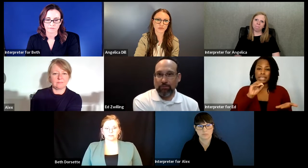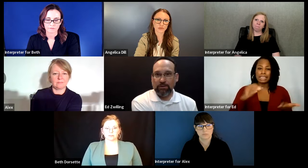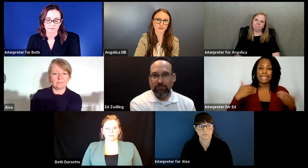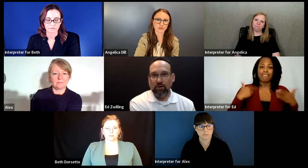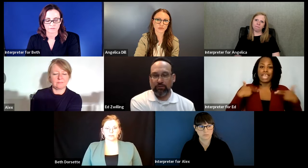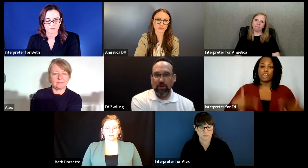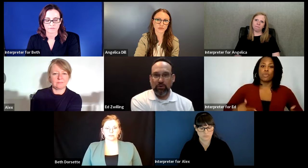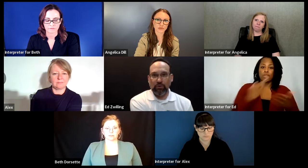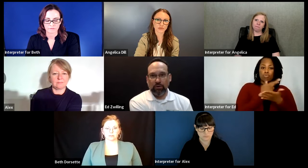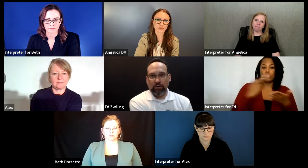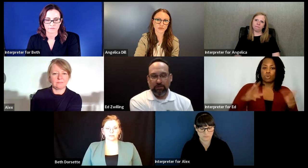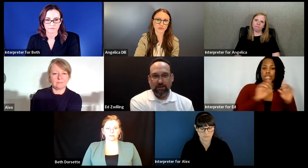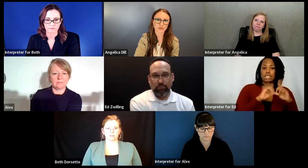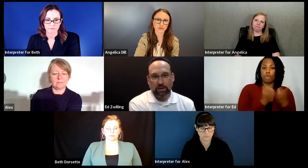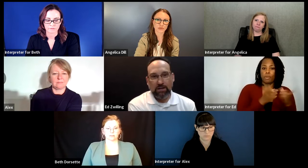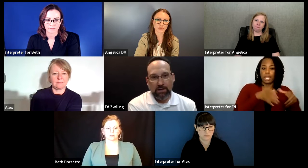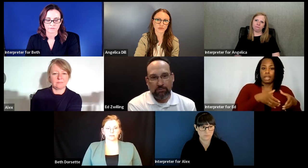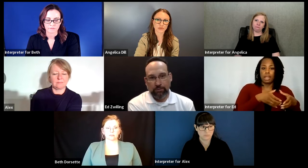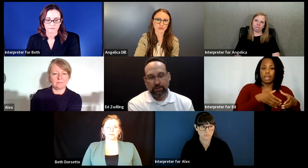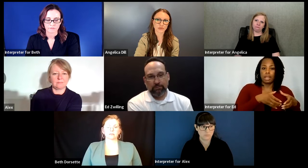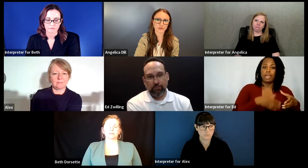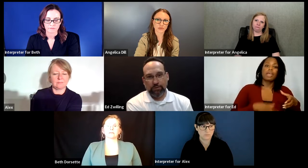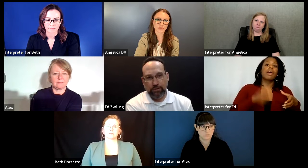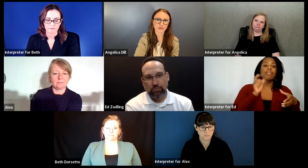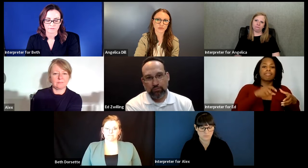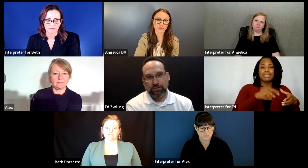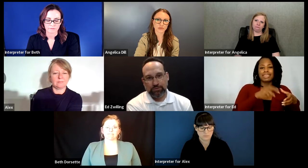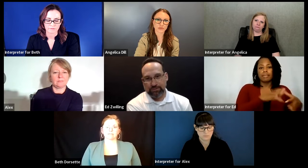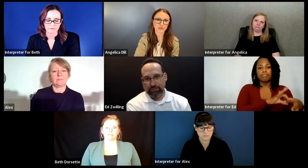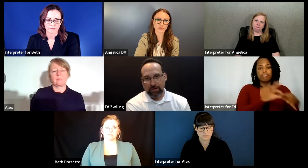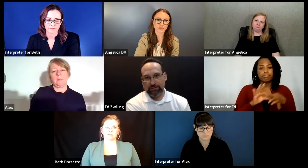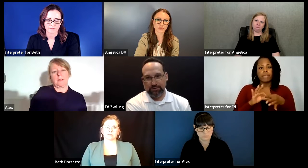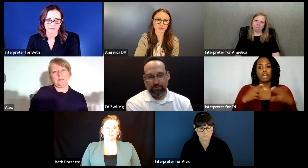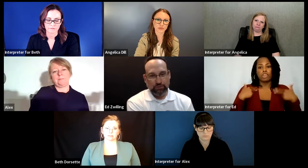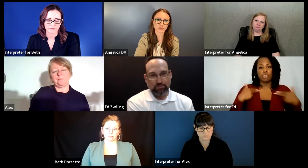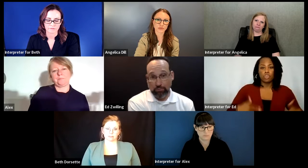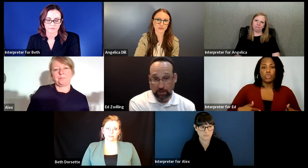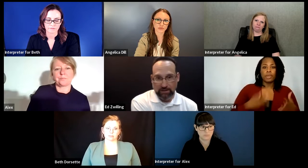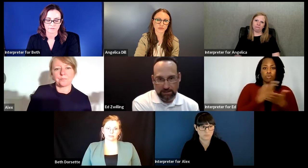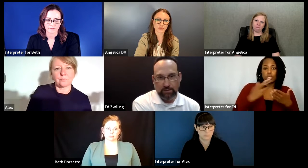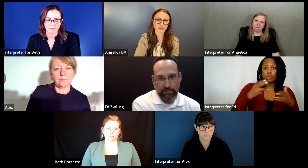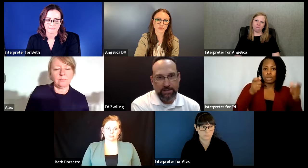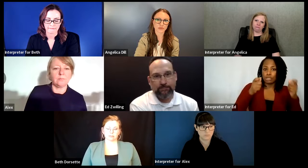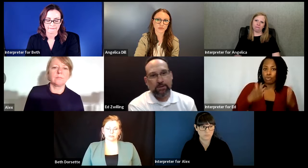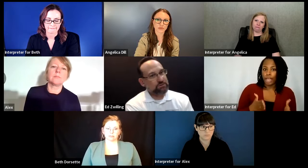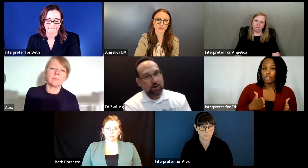And that really falls under the umbrella of what the Human Resources Director is supposed to be bringing to the company.